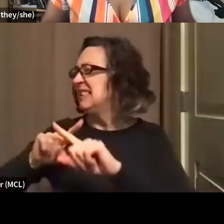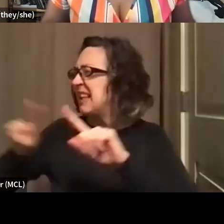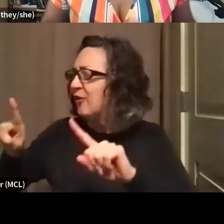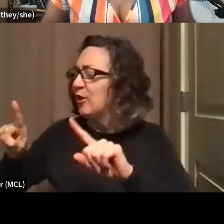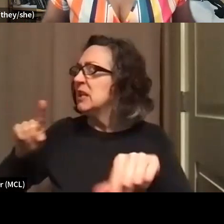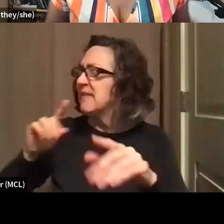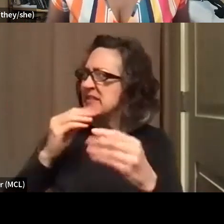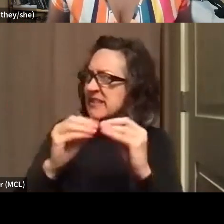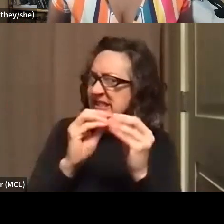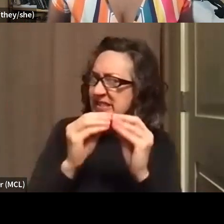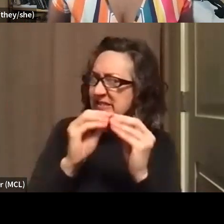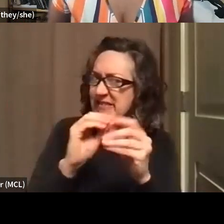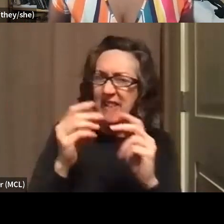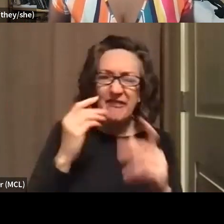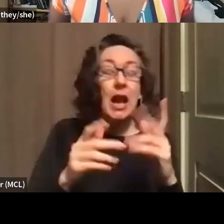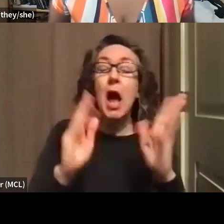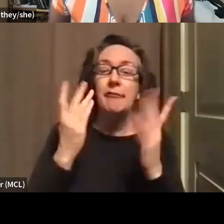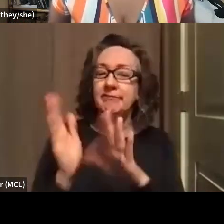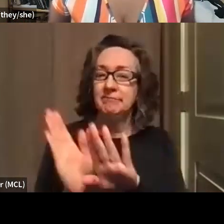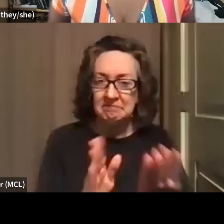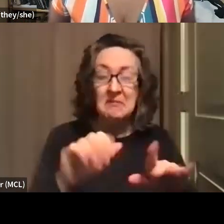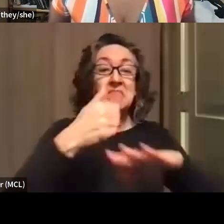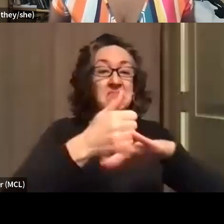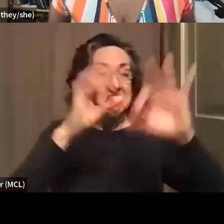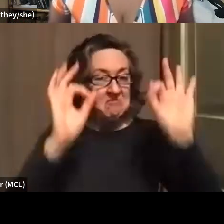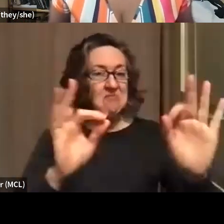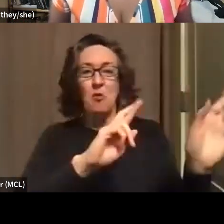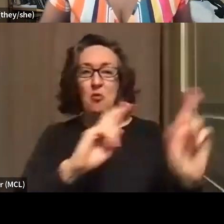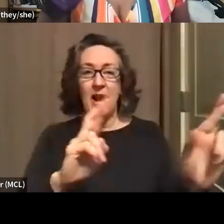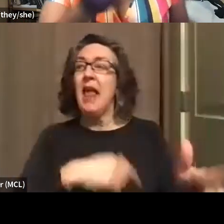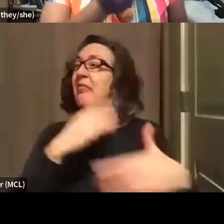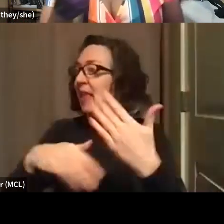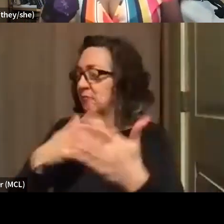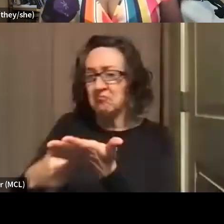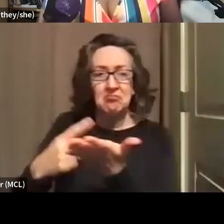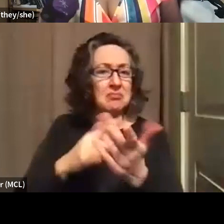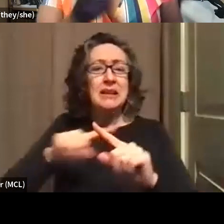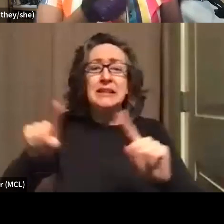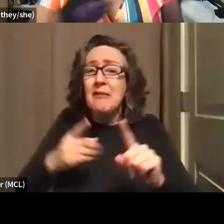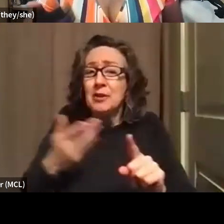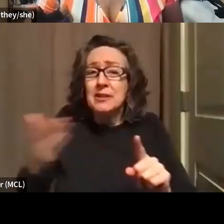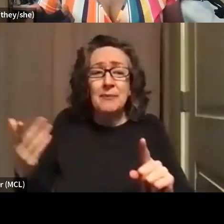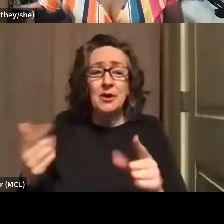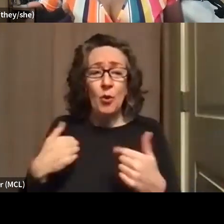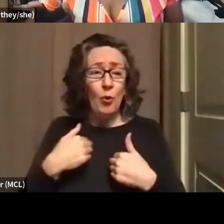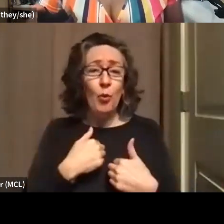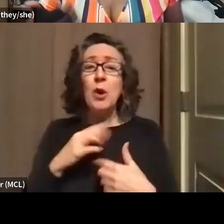We will have already made essential parts accessible and decided that we are essential.